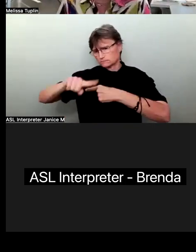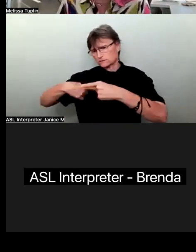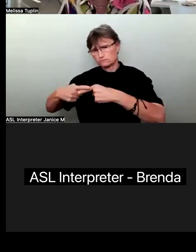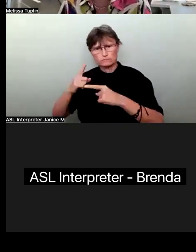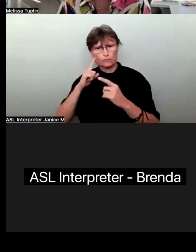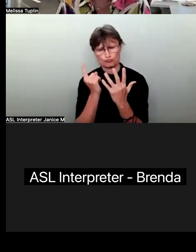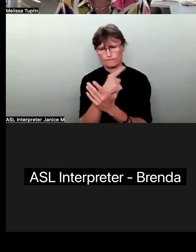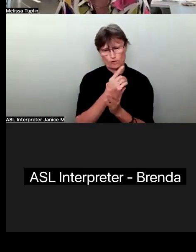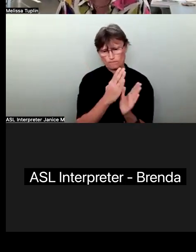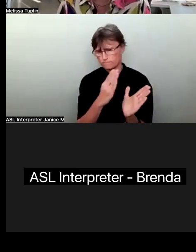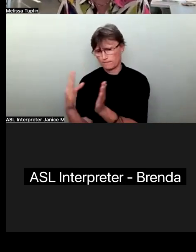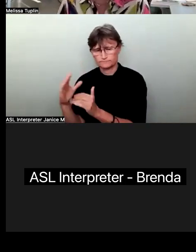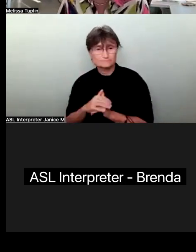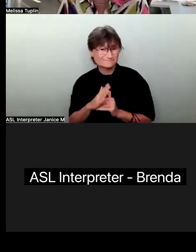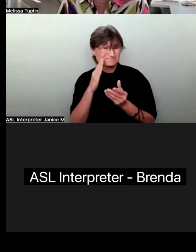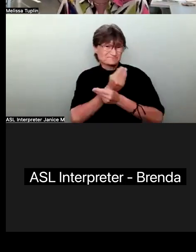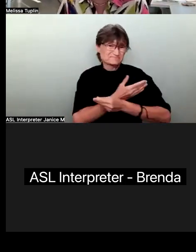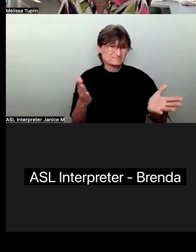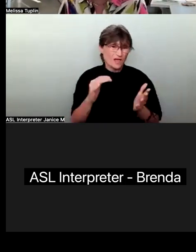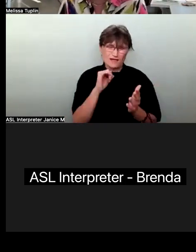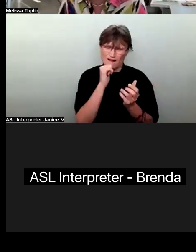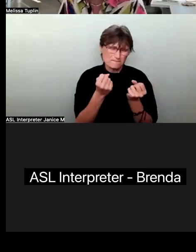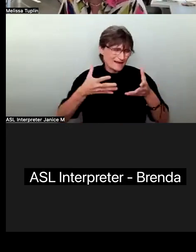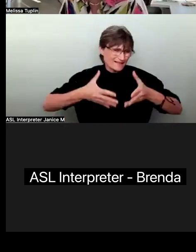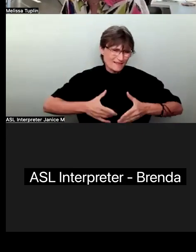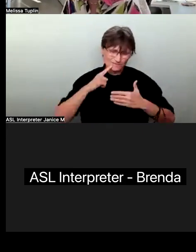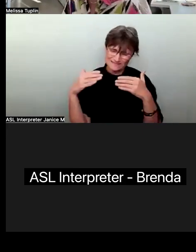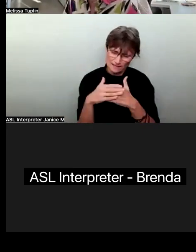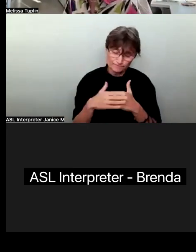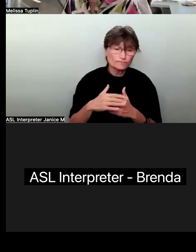Not too many more slides, I promise. For current grantees in the programs,